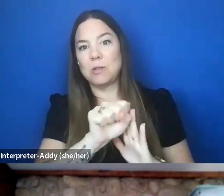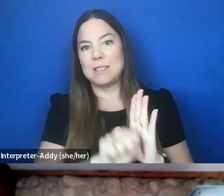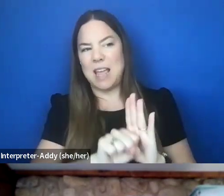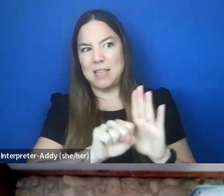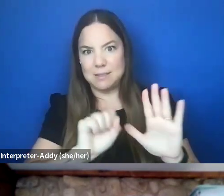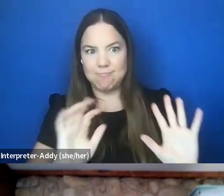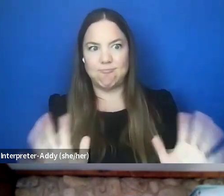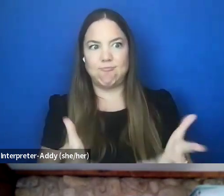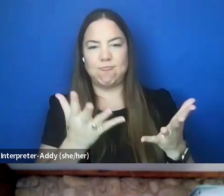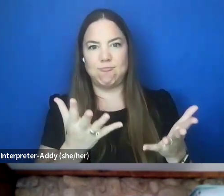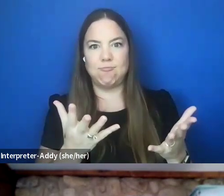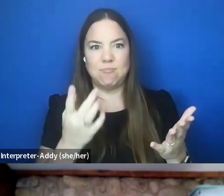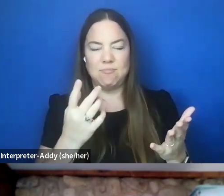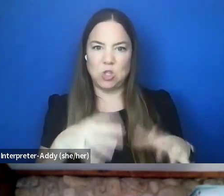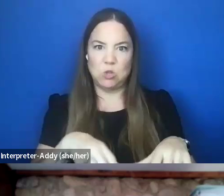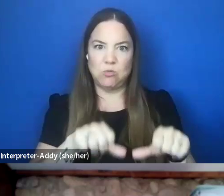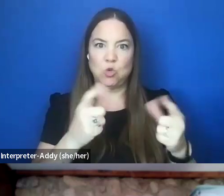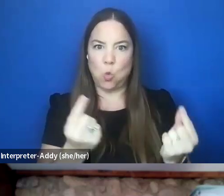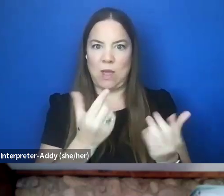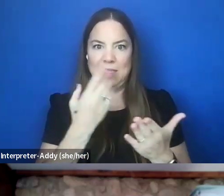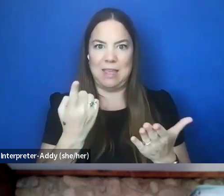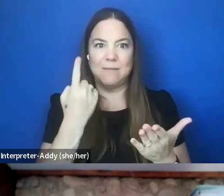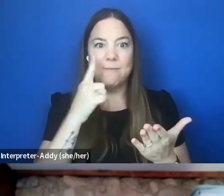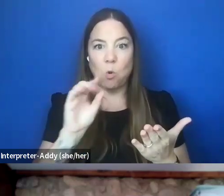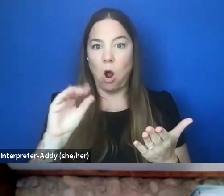Don Dew: this October and nationally even.